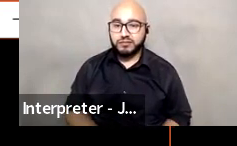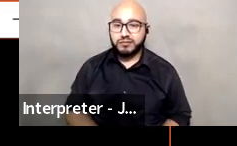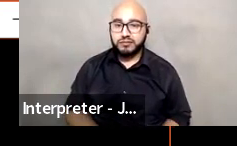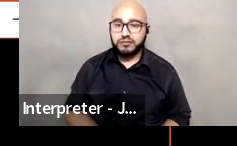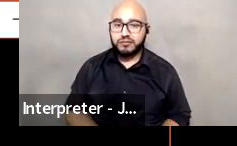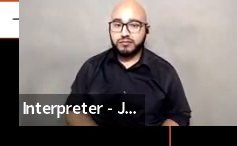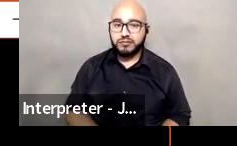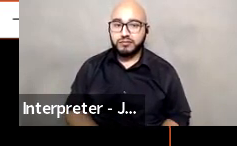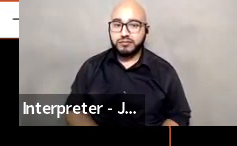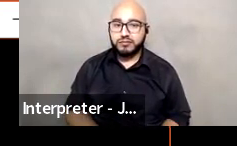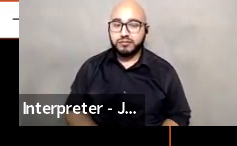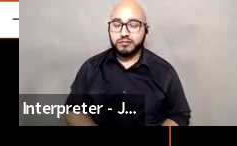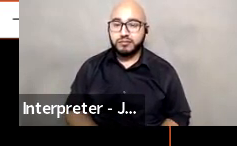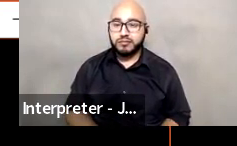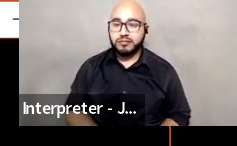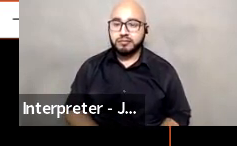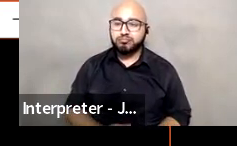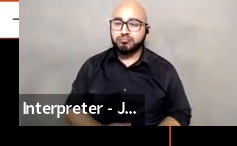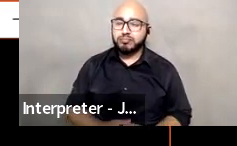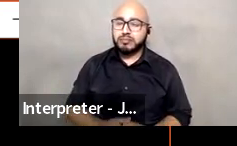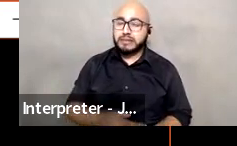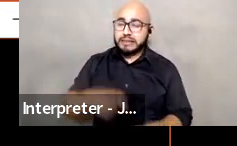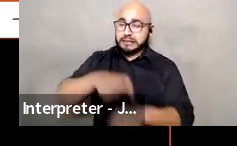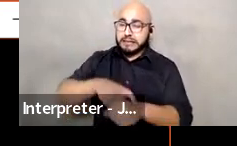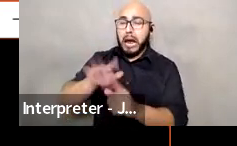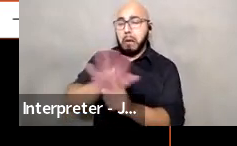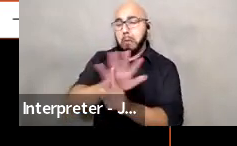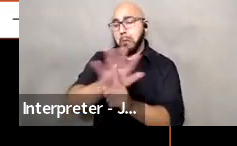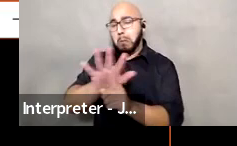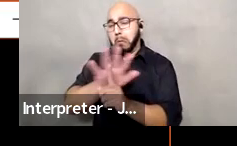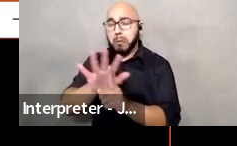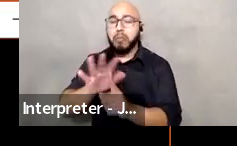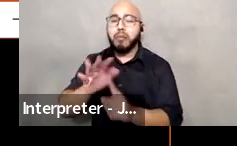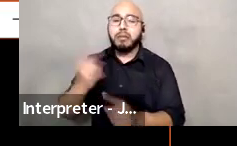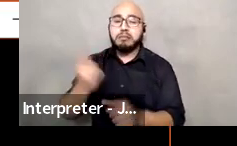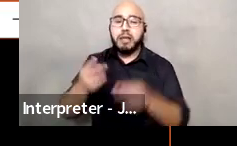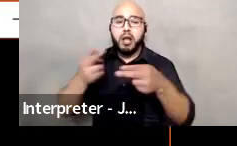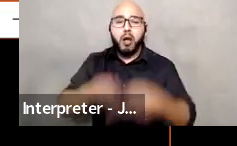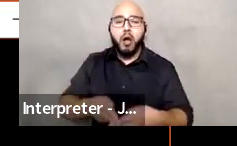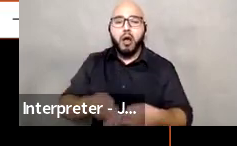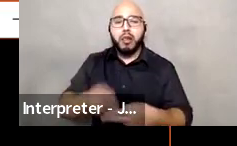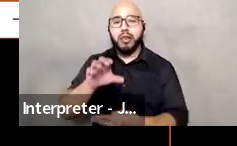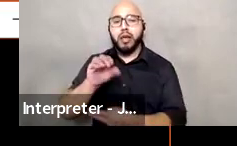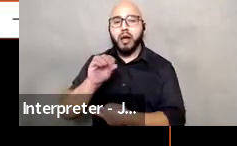Right around the same time. There was what was called. The compromise of 1877.